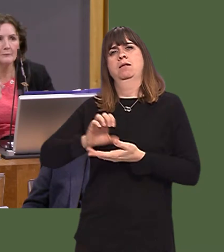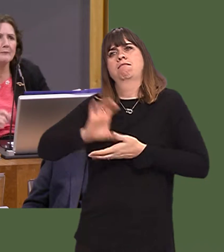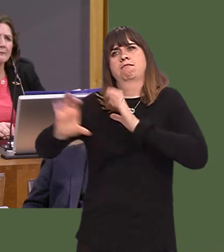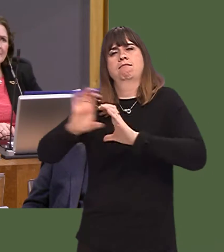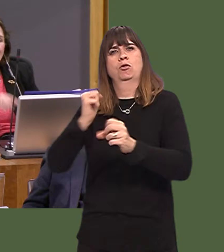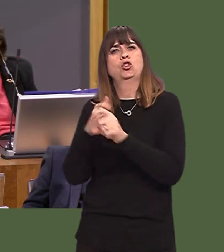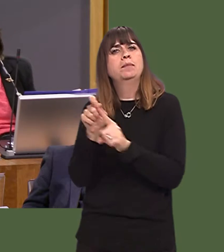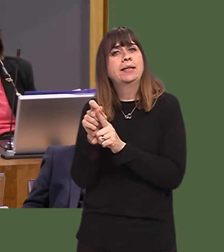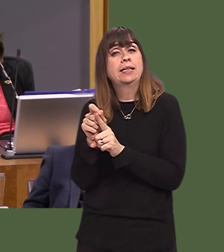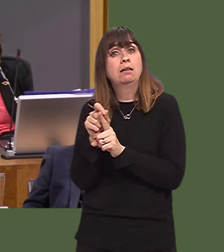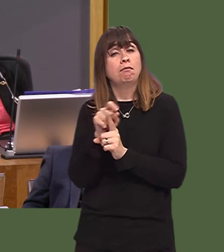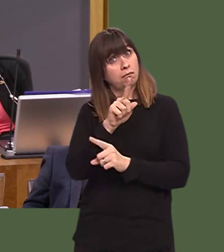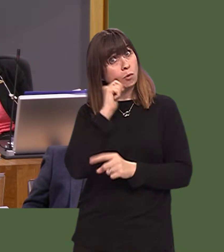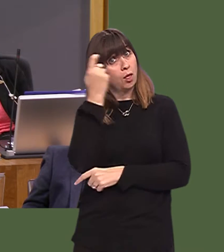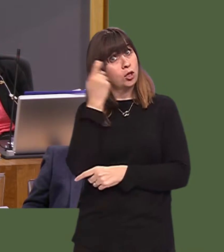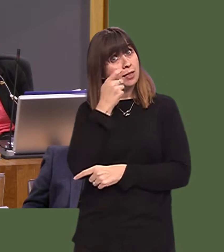So, is that something that the First Minister is prepared to consider?